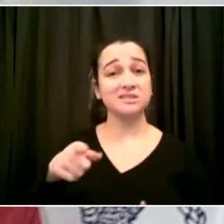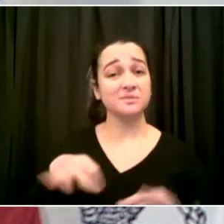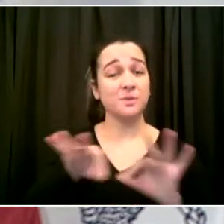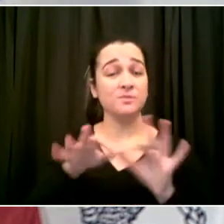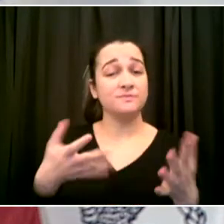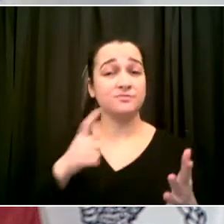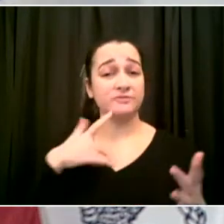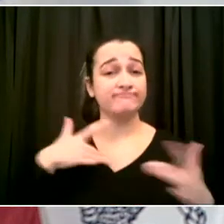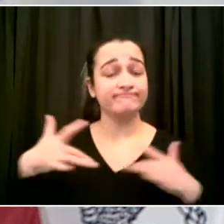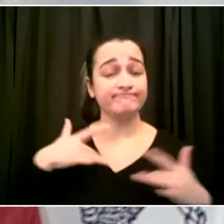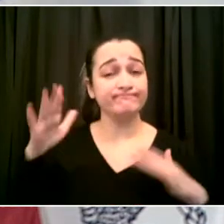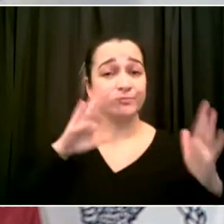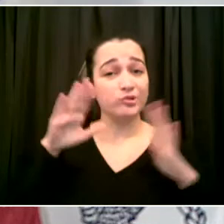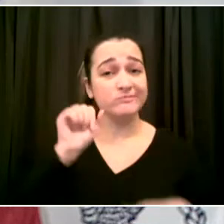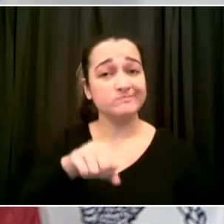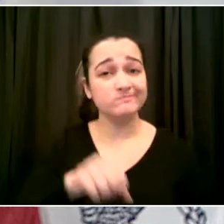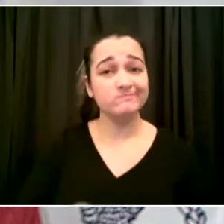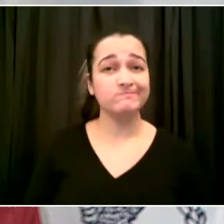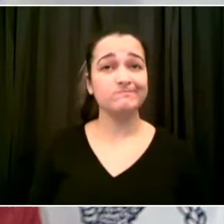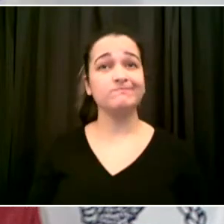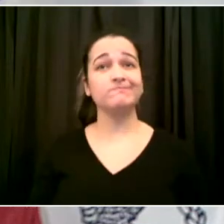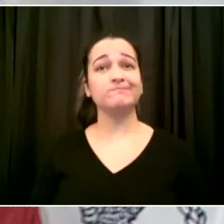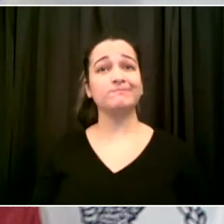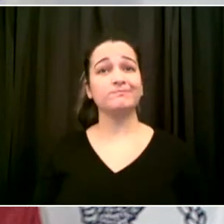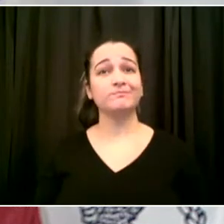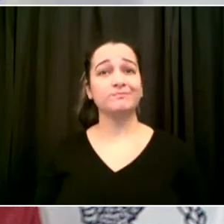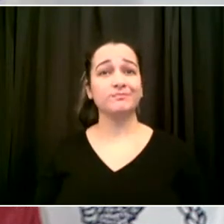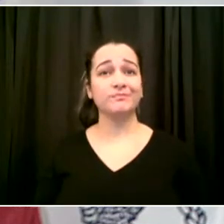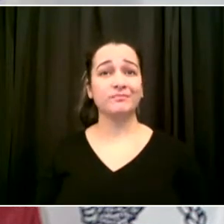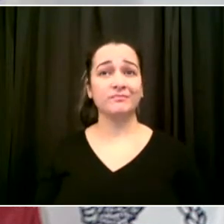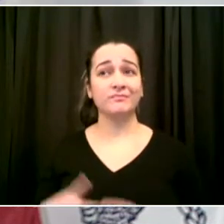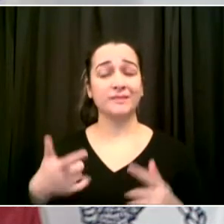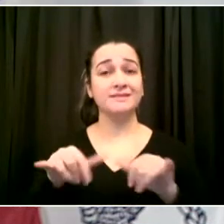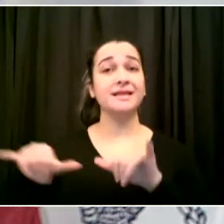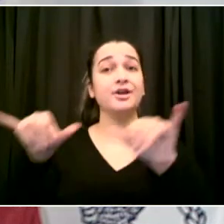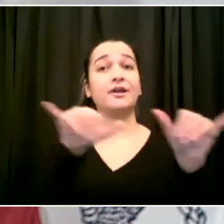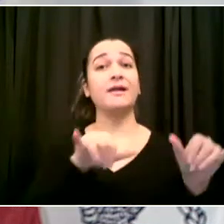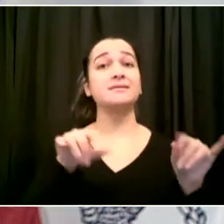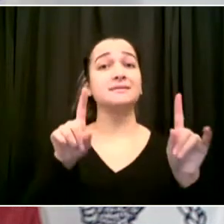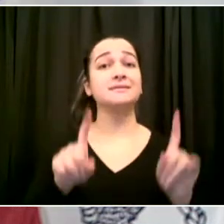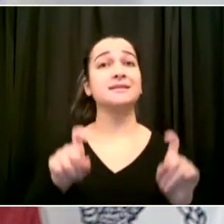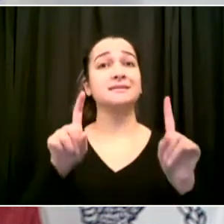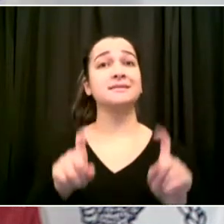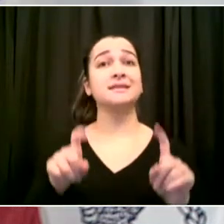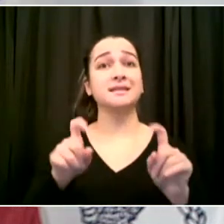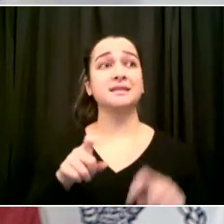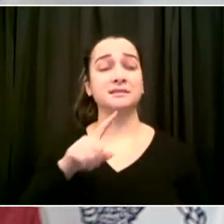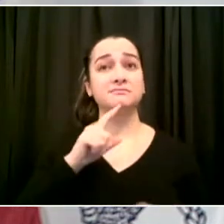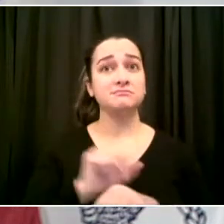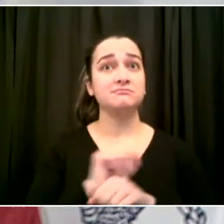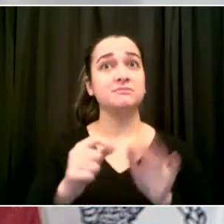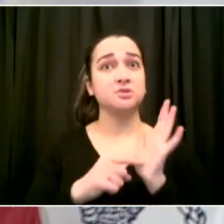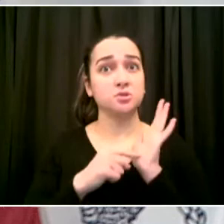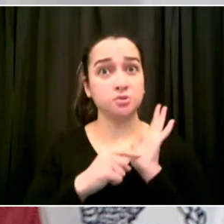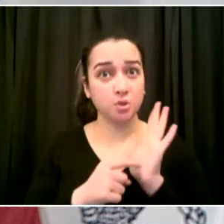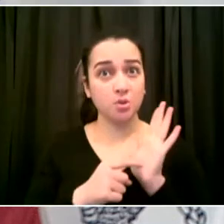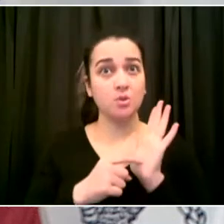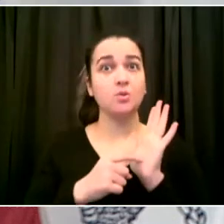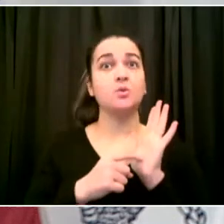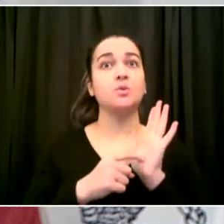EEVRRHYTING THAT HAS HAPPENED. WE ARE CONCERNED ABOUT WHETHER HIGH-STAKES TESTING IS GOING TO GET US A TRUE